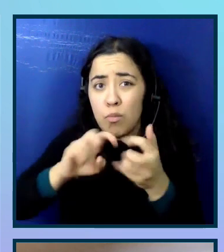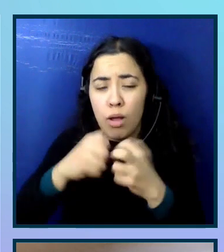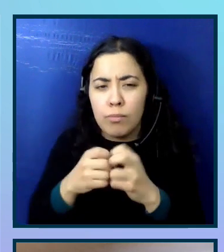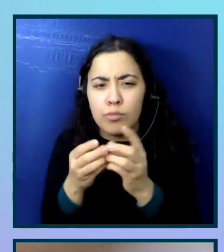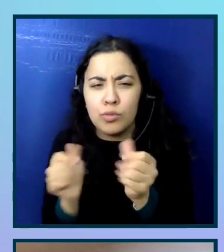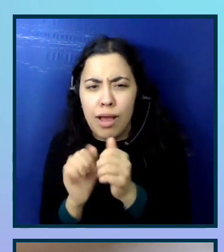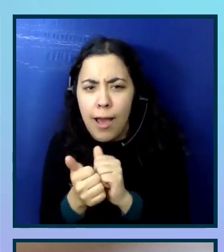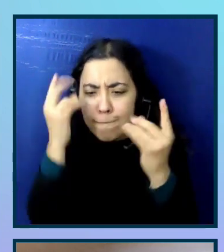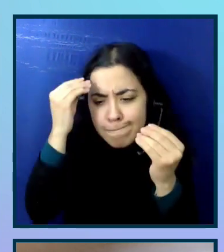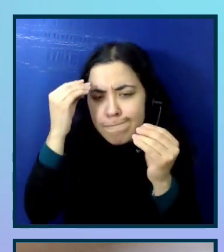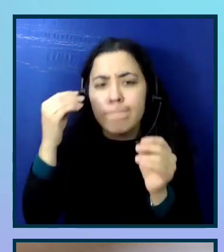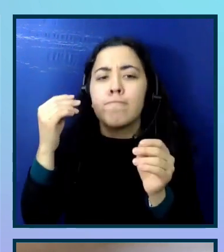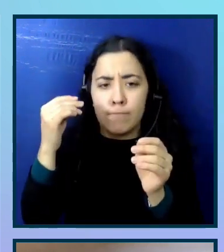and communicated to the world.